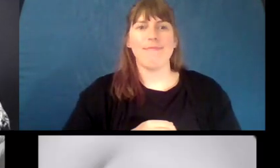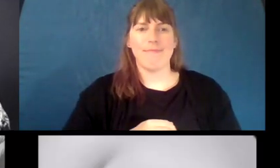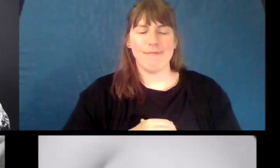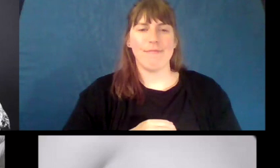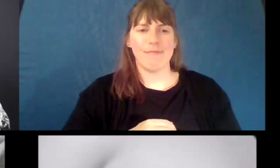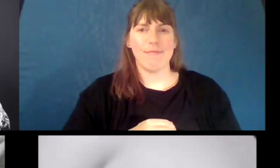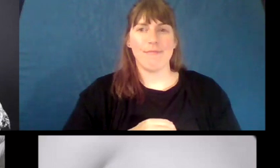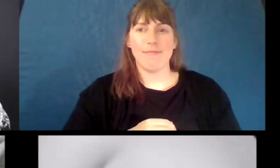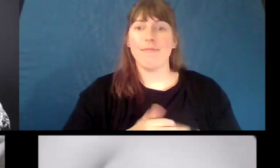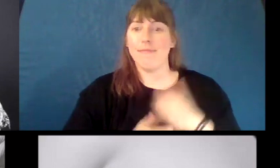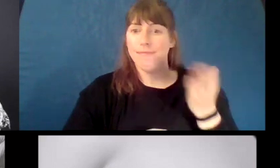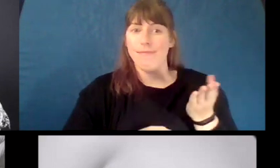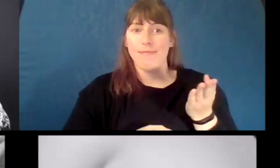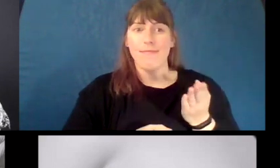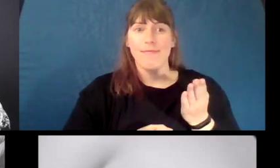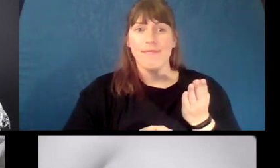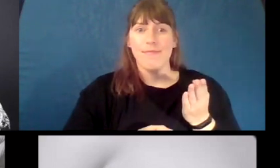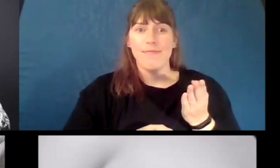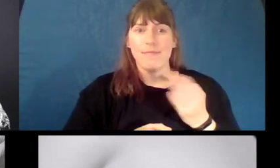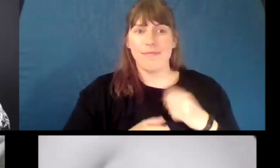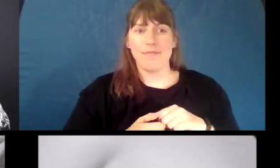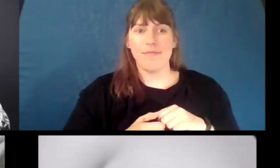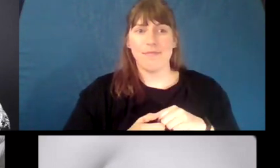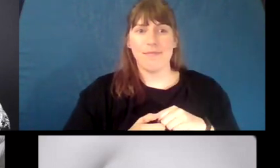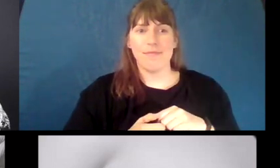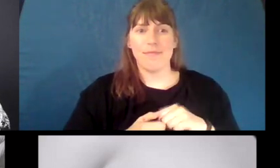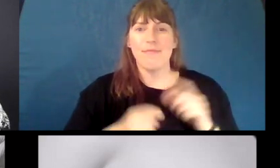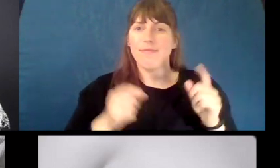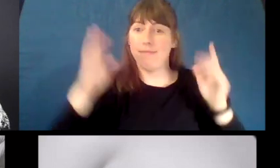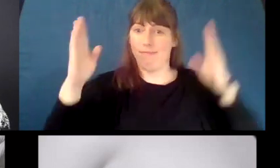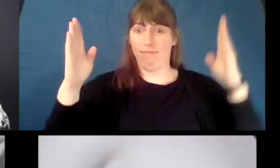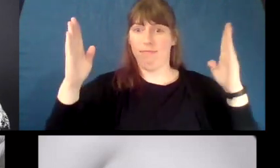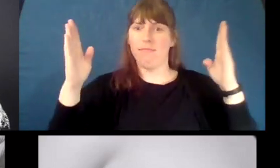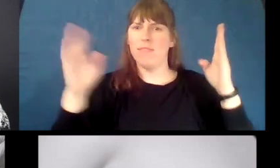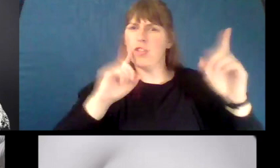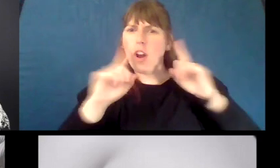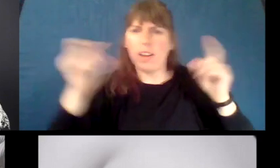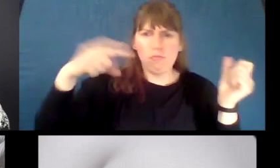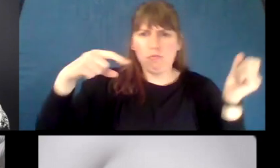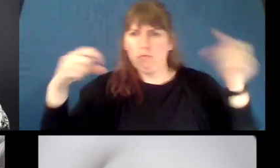So the screens are in dialogue with one another. And what you'll see situated in the middle,